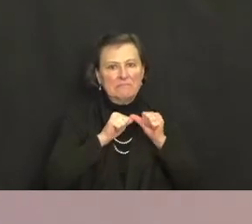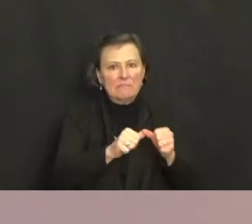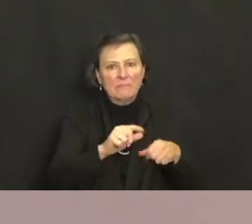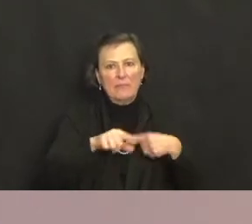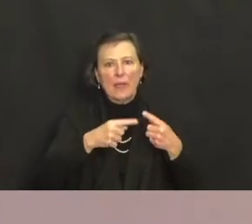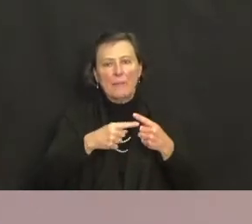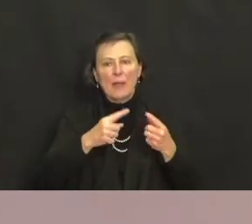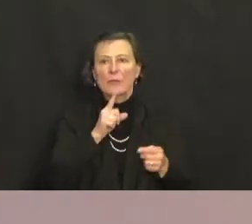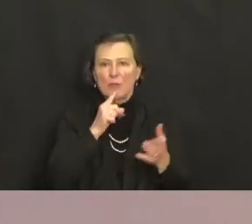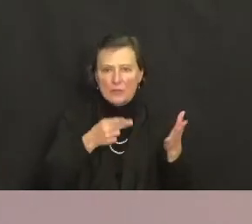He is a traitor.